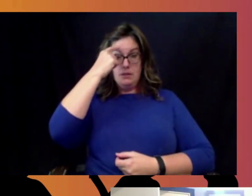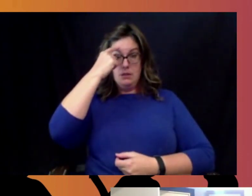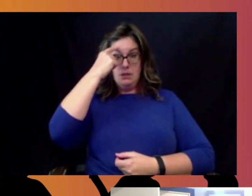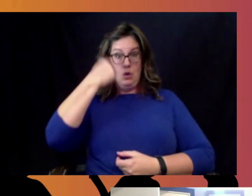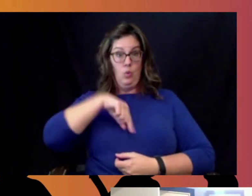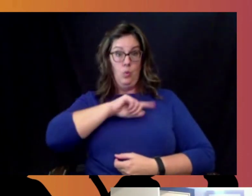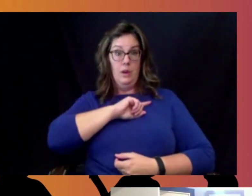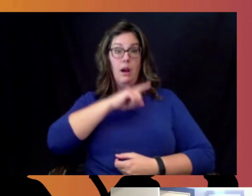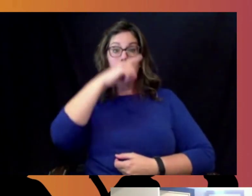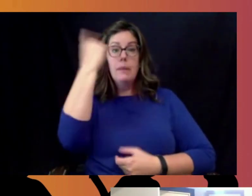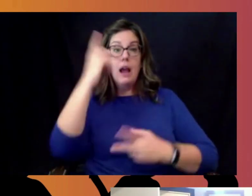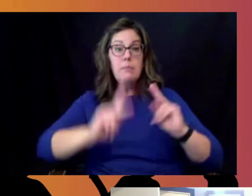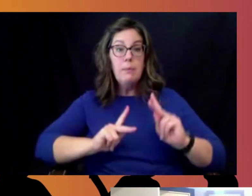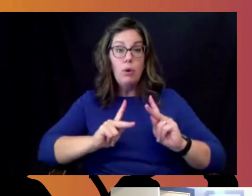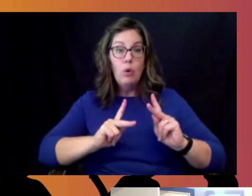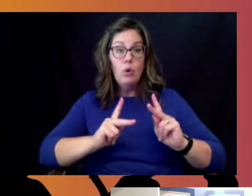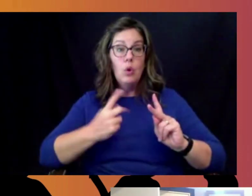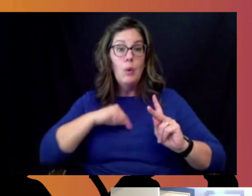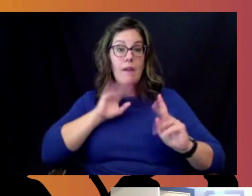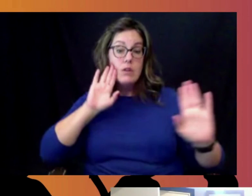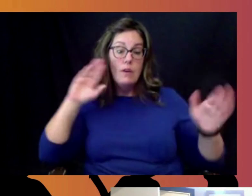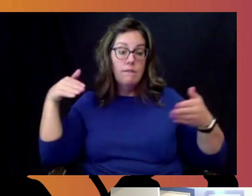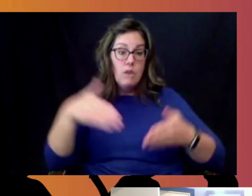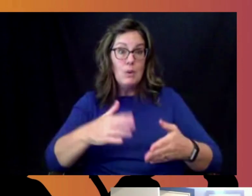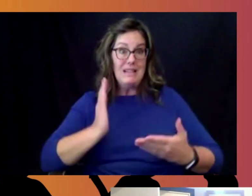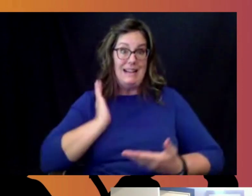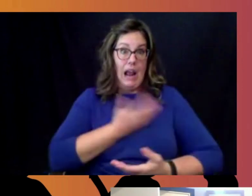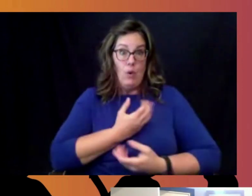center our own safety so if we're going to get in the streets and put ourselves in harm's way